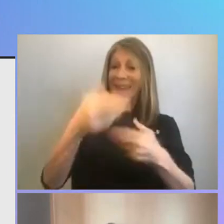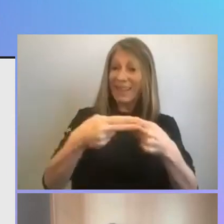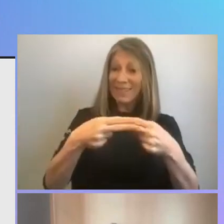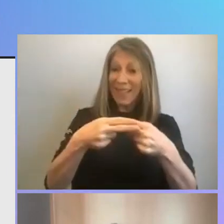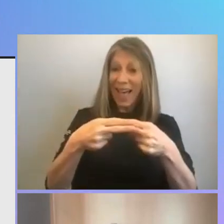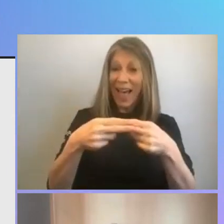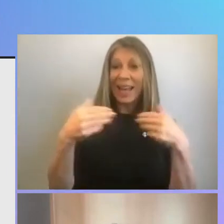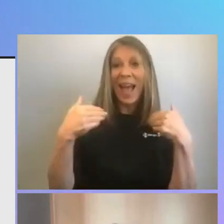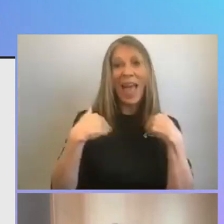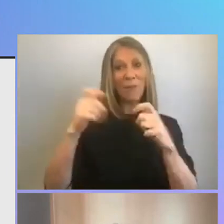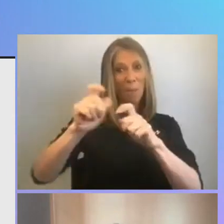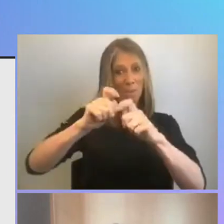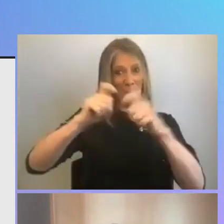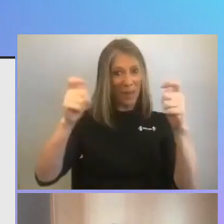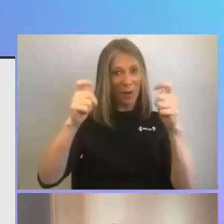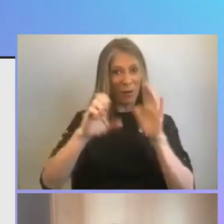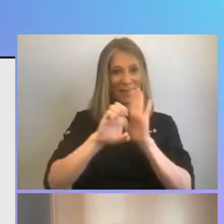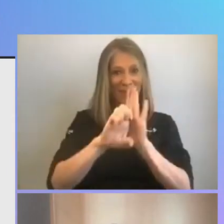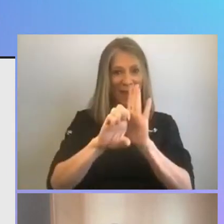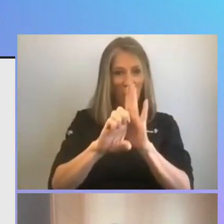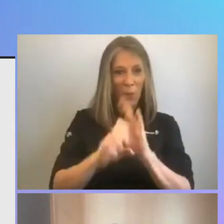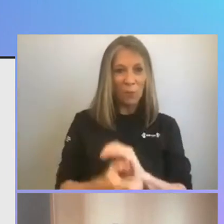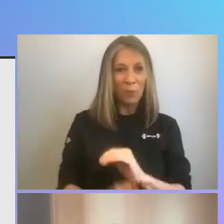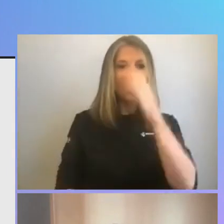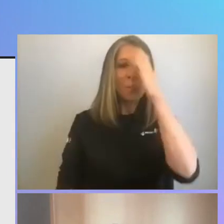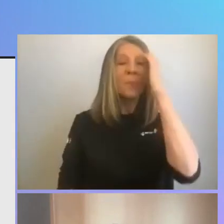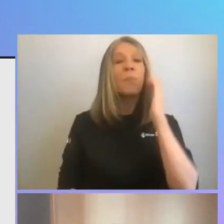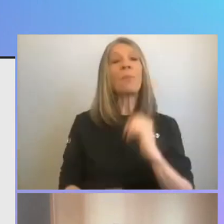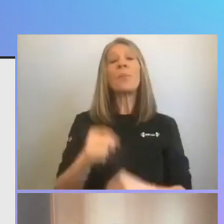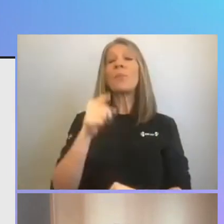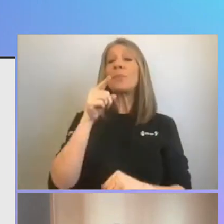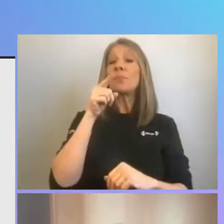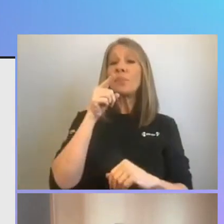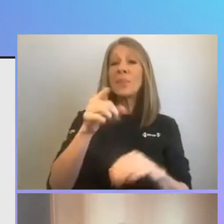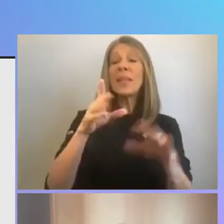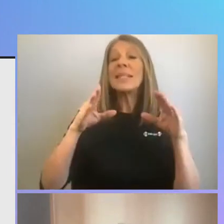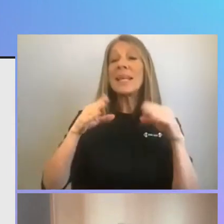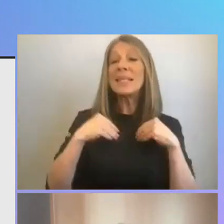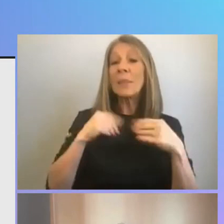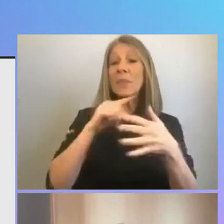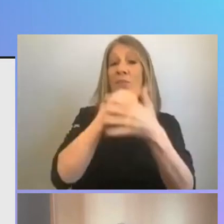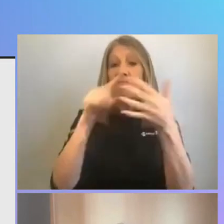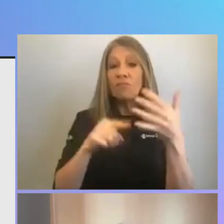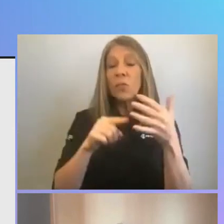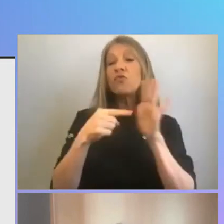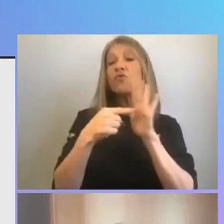moving on to the next slide, I have an even larger example. So this acceptance criteria it covers modal. And so there's a